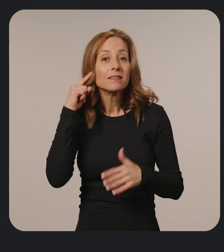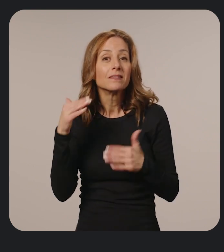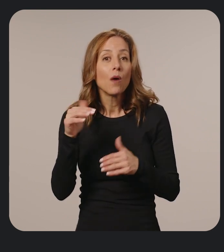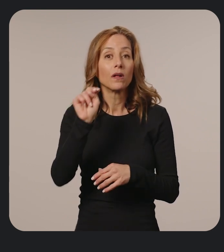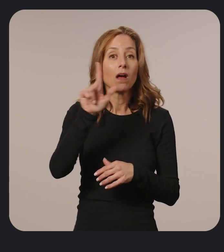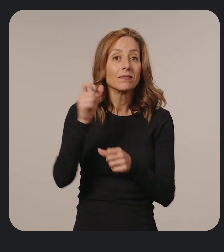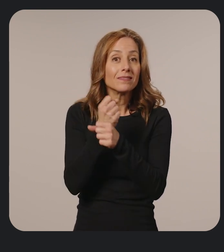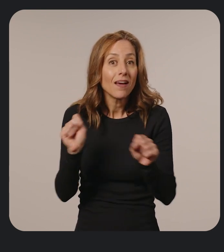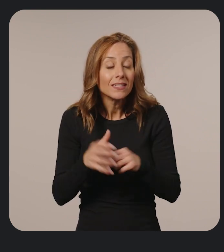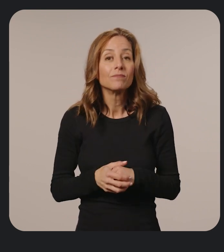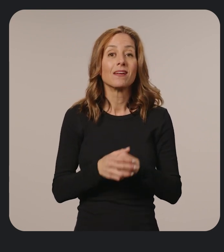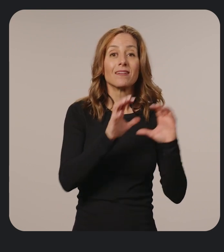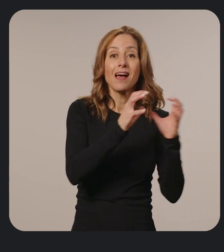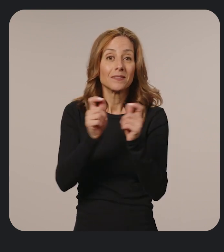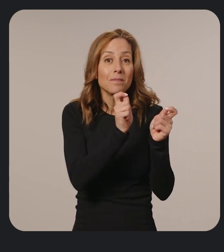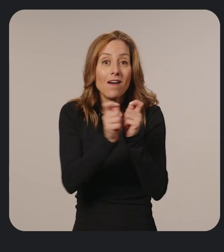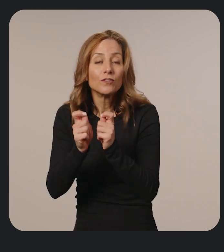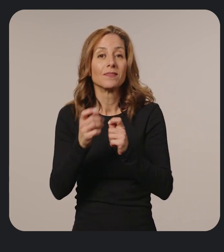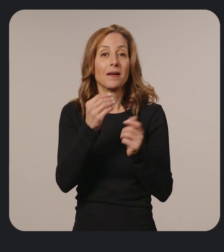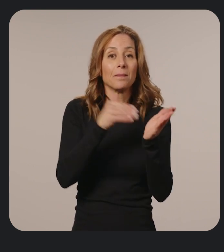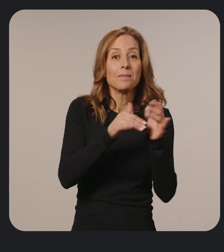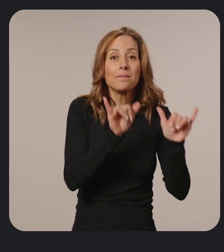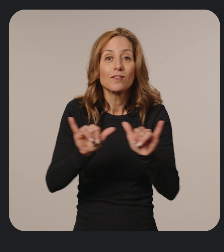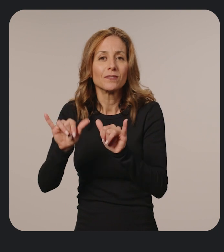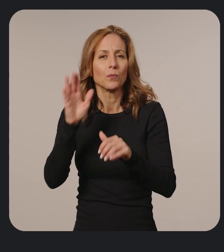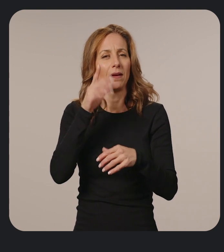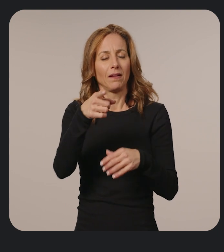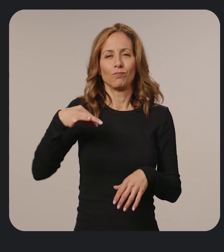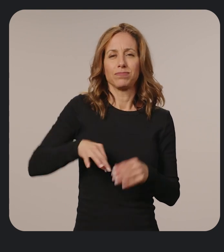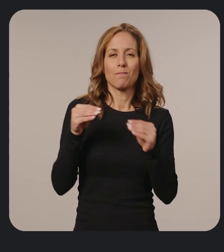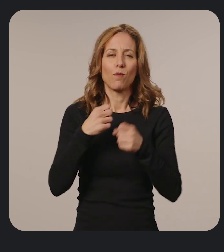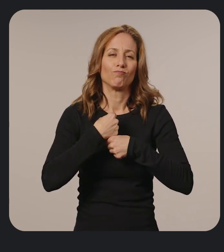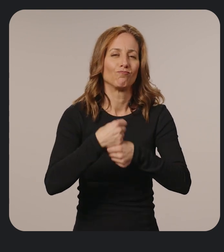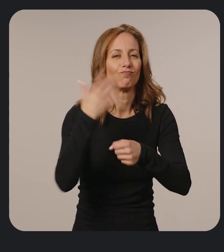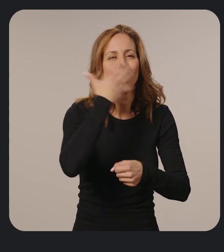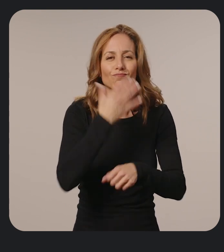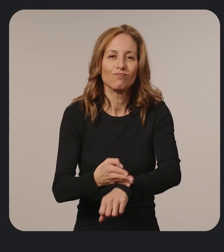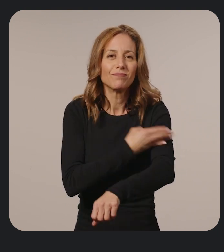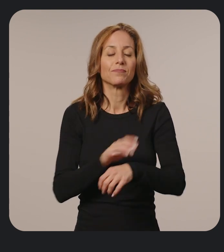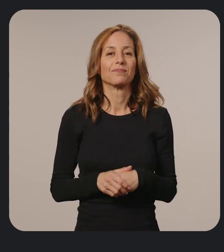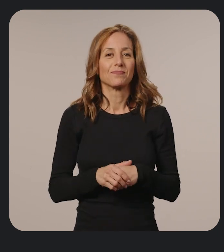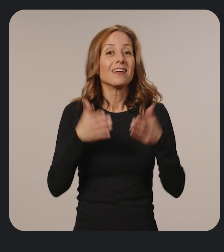We expect that sound null safety, class modifiers, and patterns will make you even more productive.